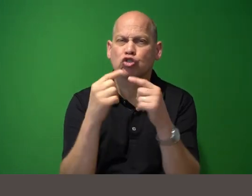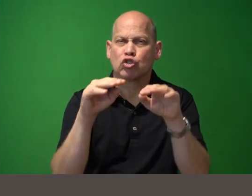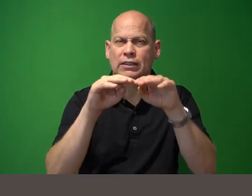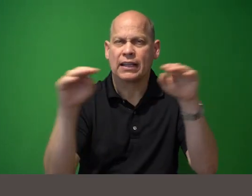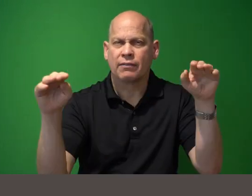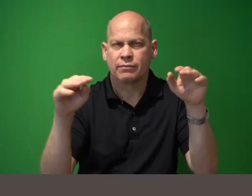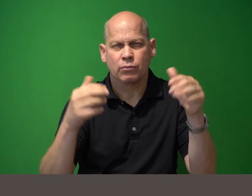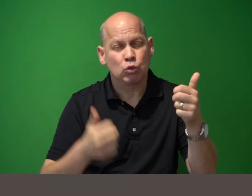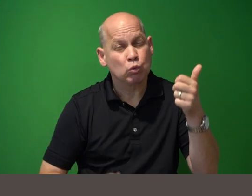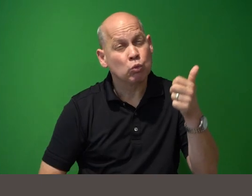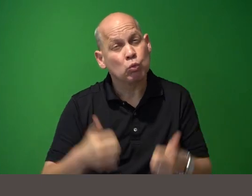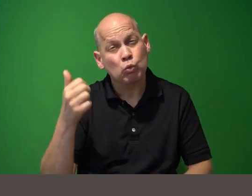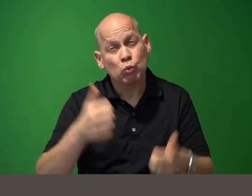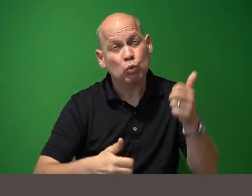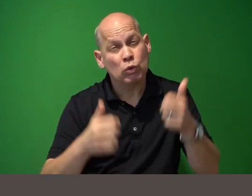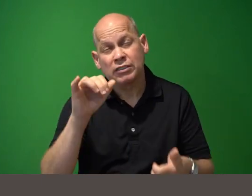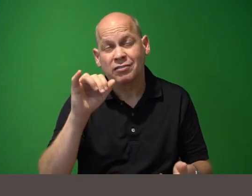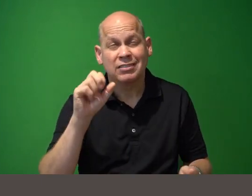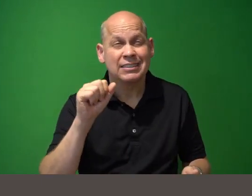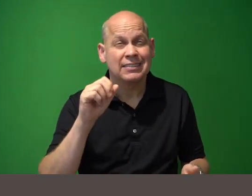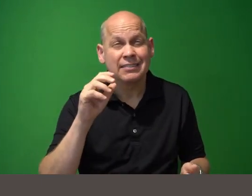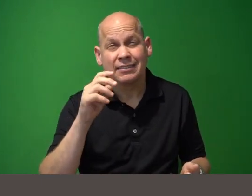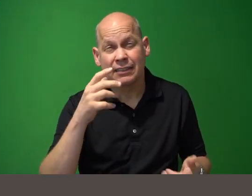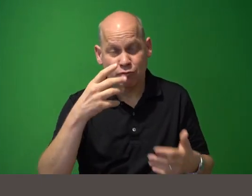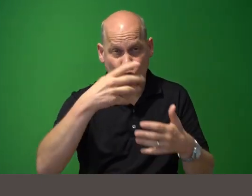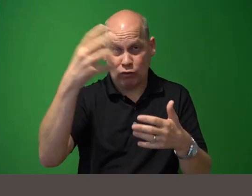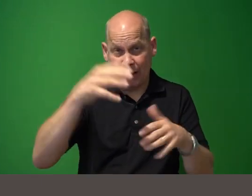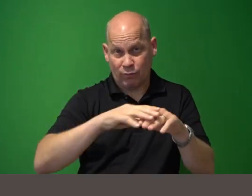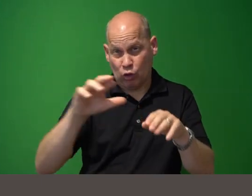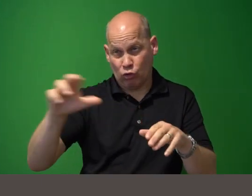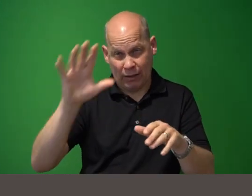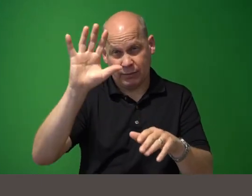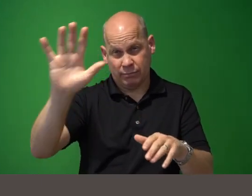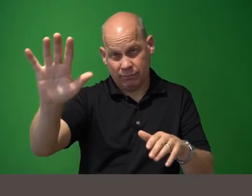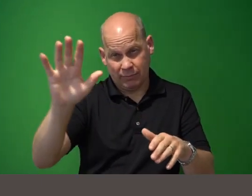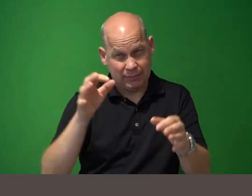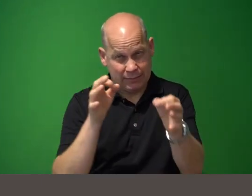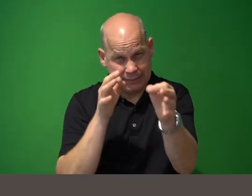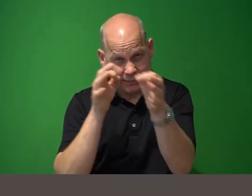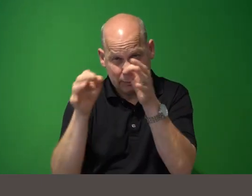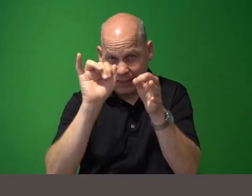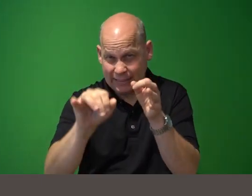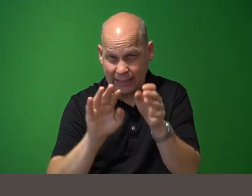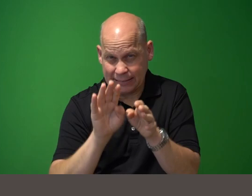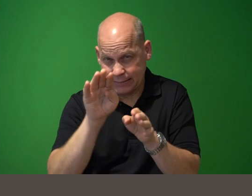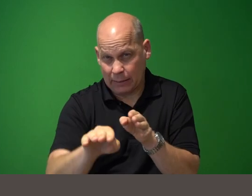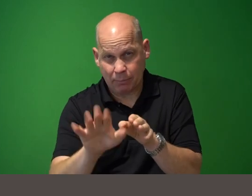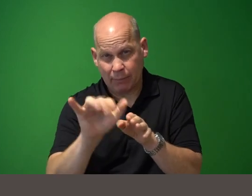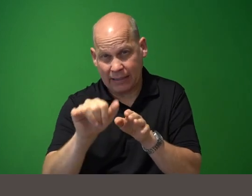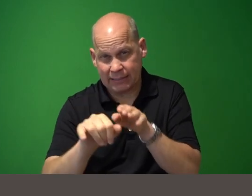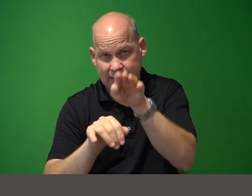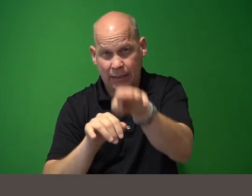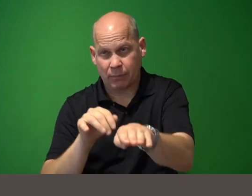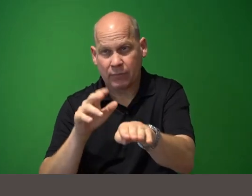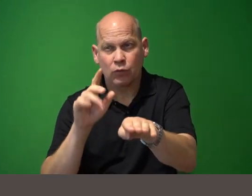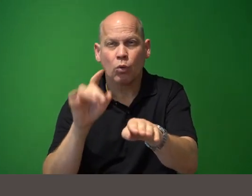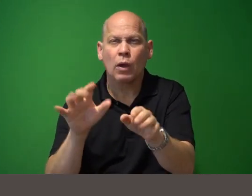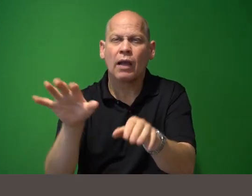which is the graph on the right, which will explain step by step. So we first need to pick a return period,